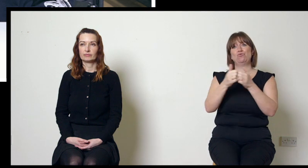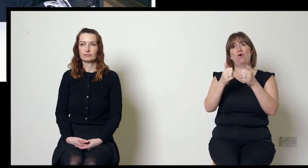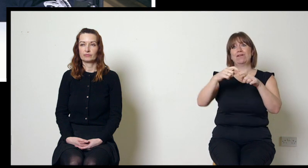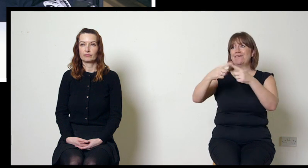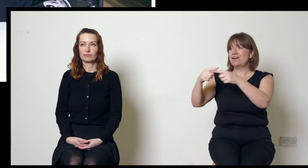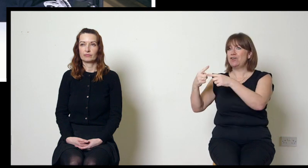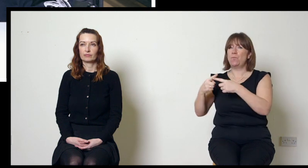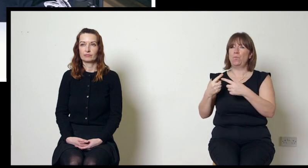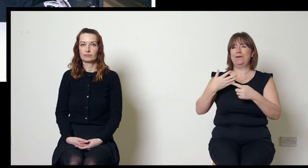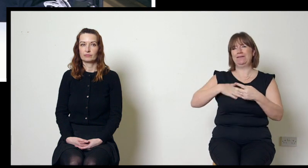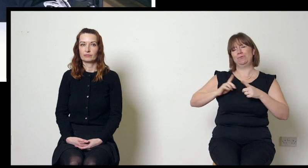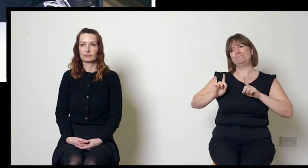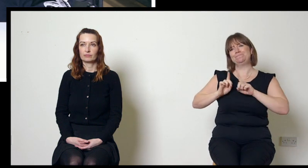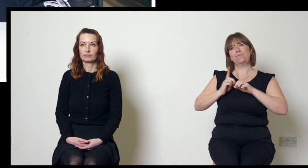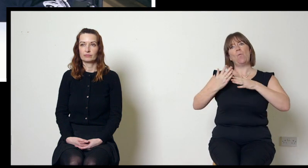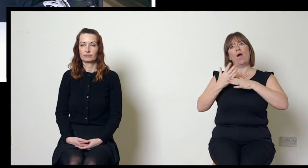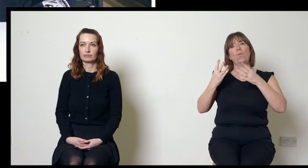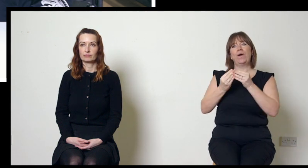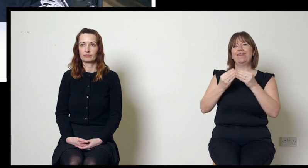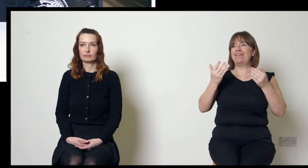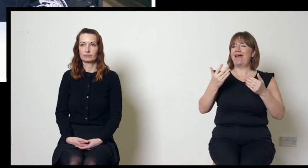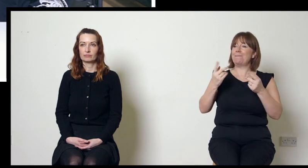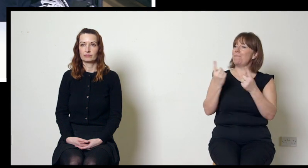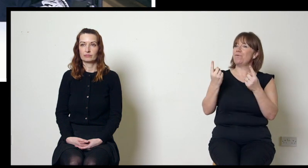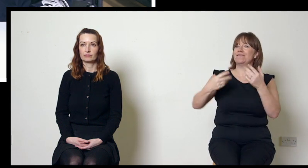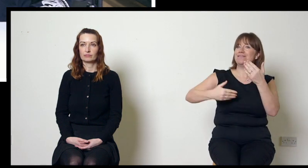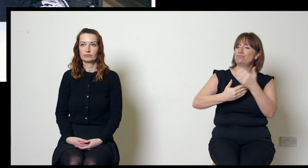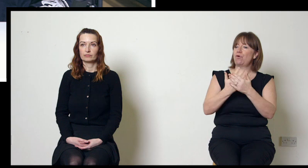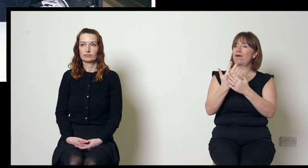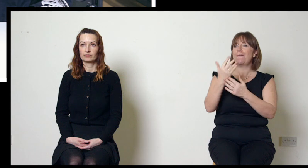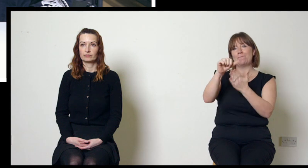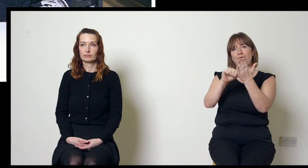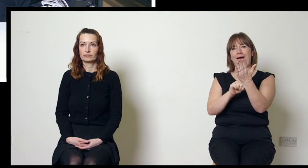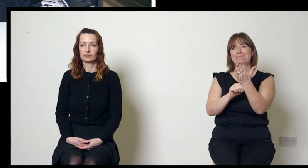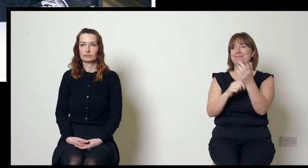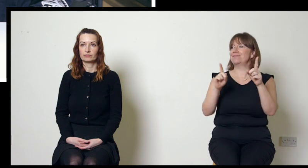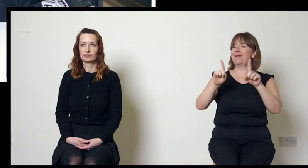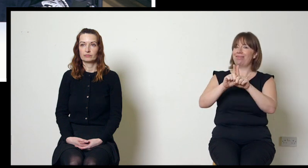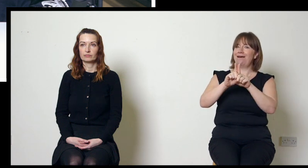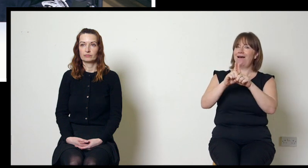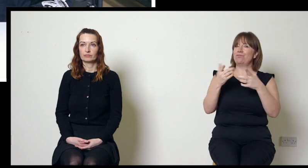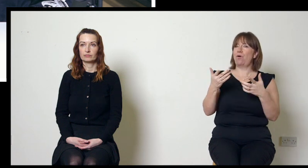and to understand that and then to grow programmes together. And that's how we know through working in other areas of our work.